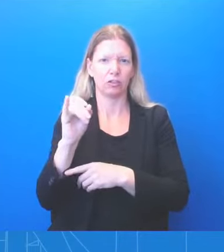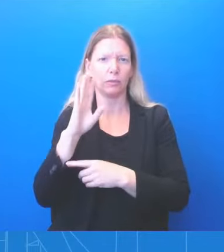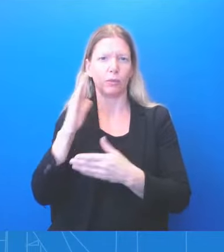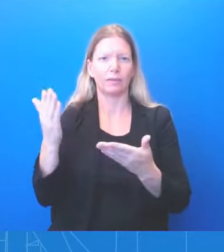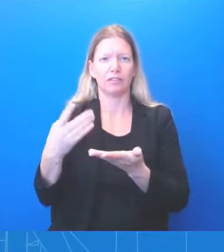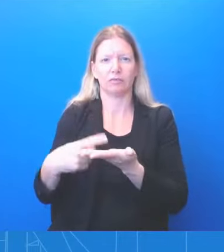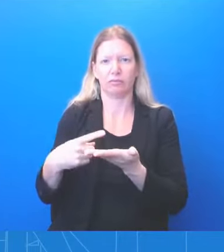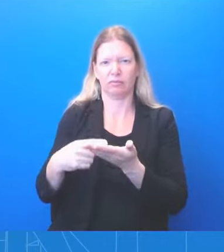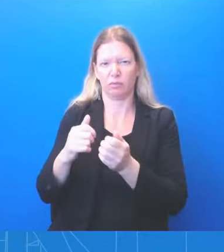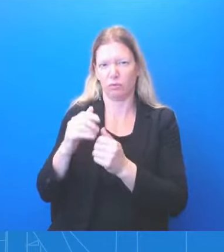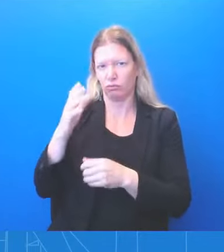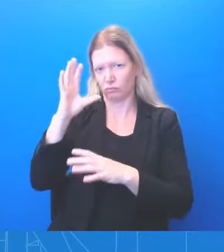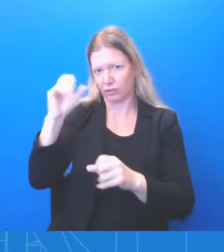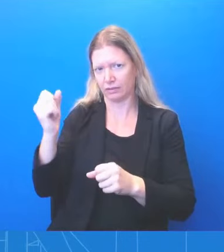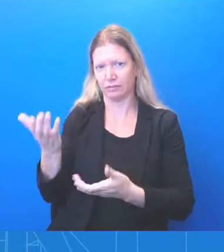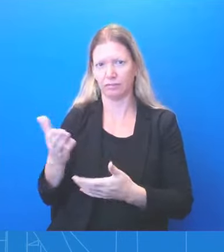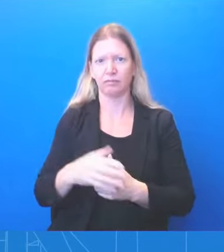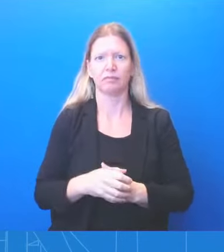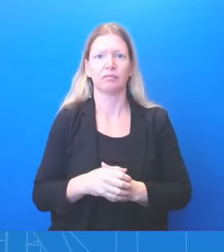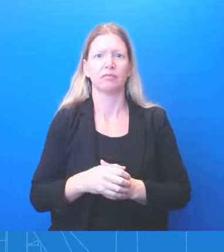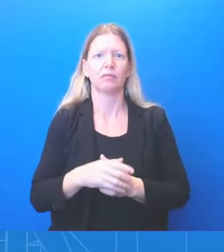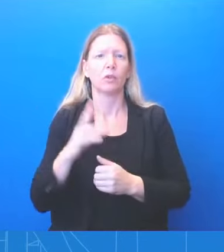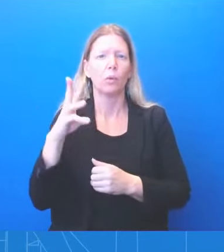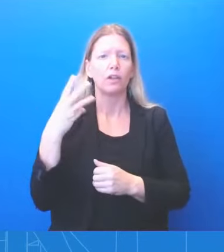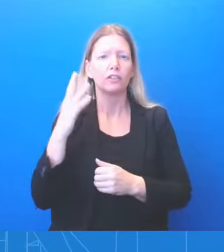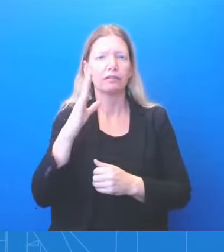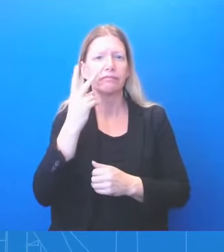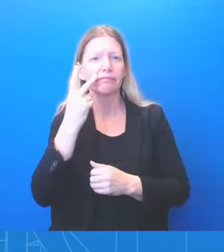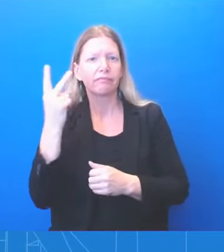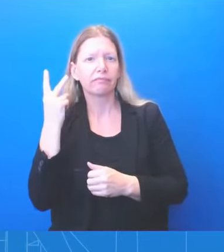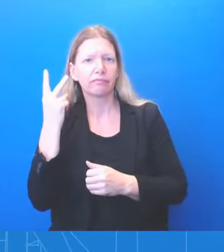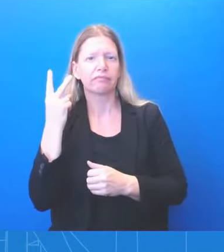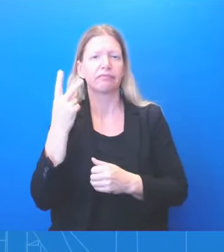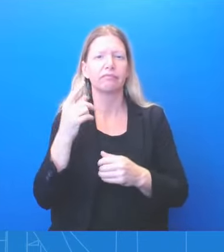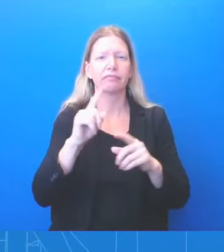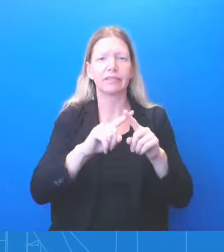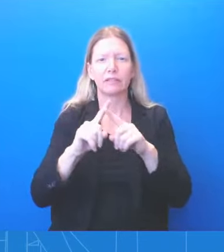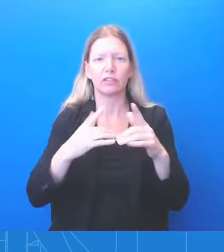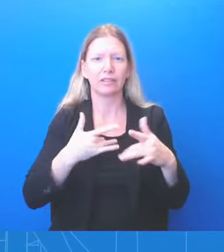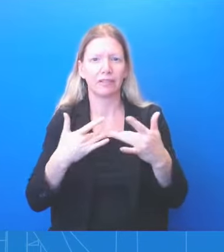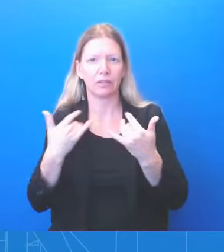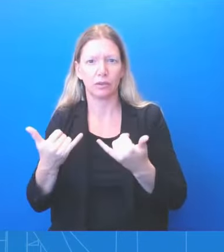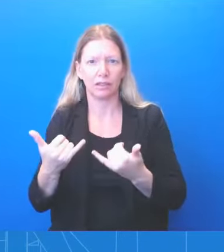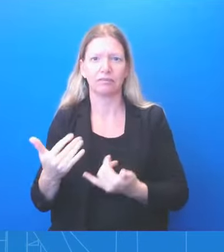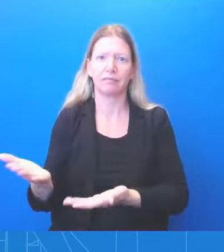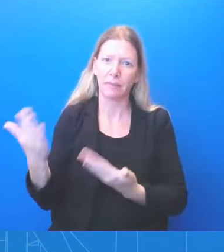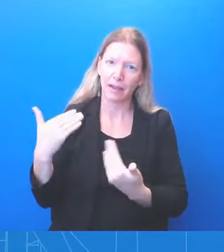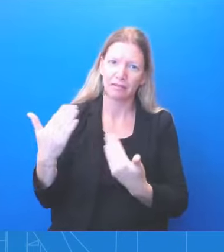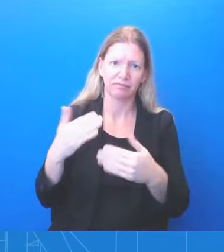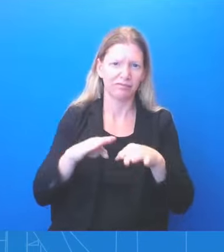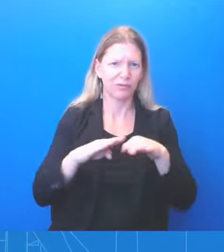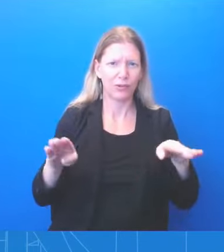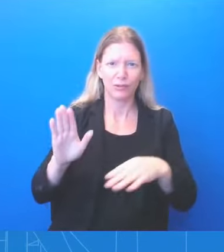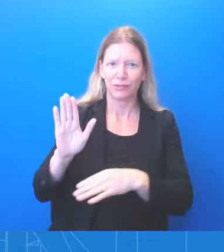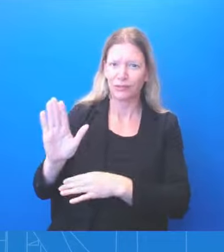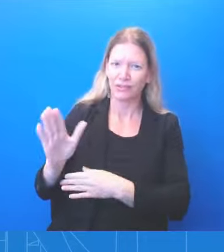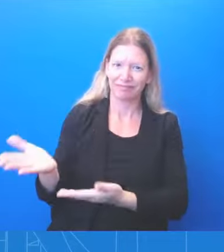This is also his first time in the briefing room, so welcome. The Press: Welcome. Ms. Jean-Pierre: Yeah, come on up. Come on up. Director Benjamin: That means be nice to me -- is what it means.